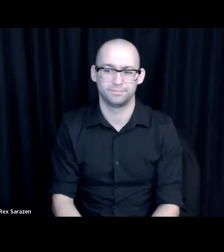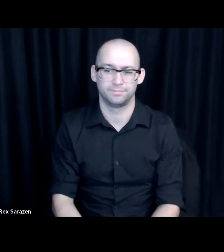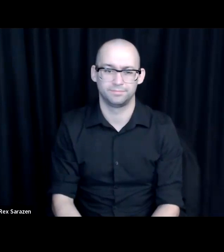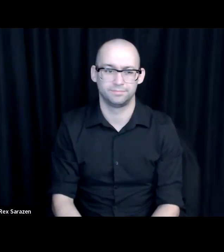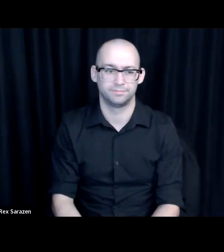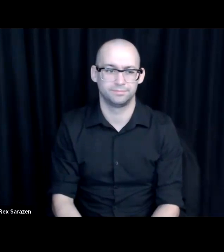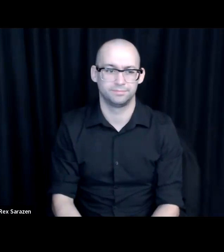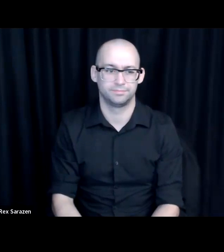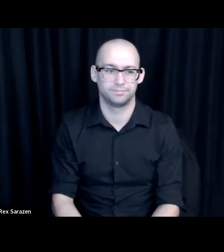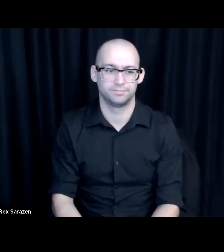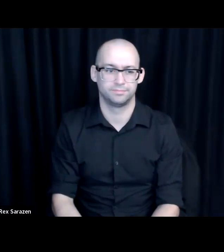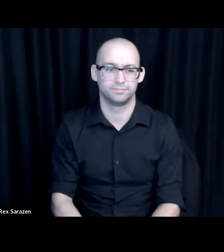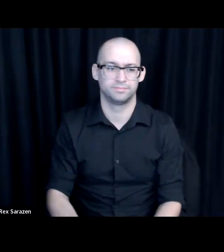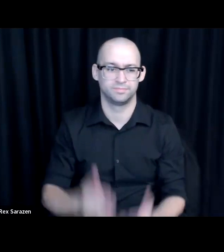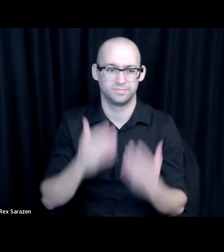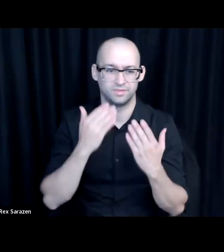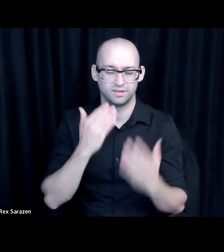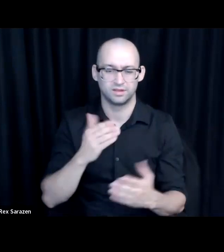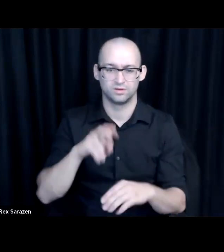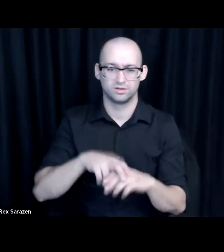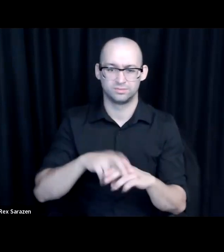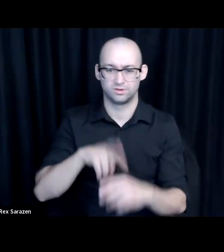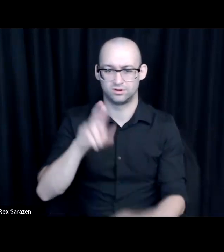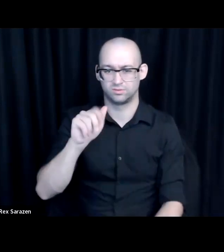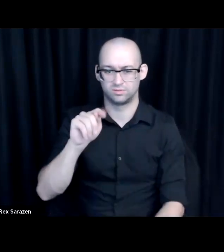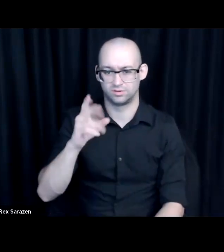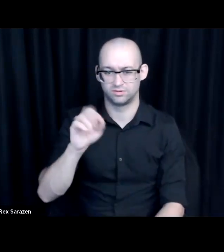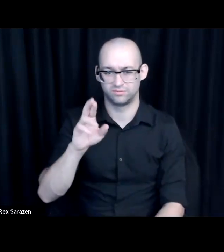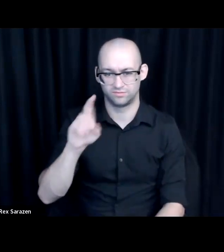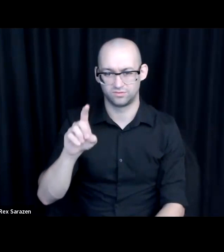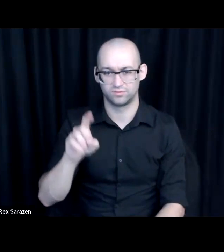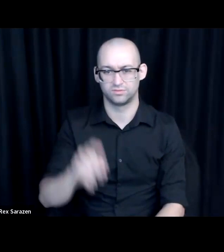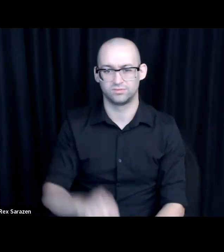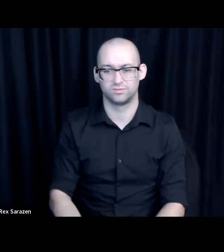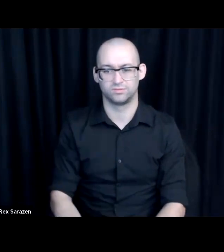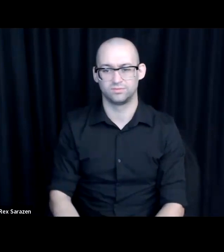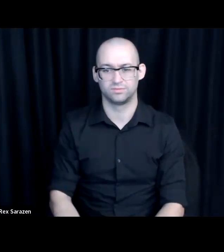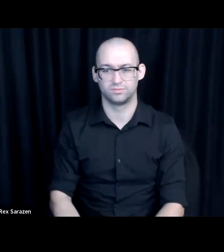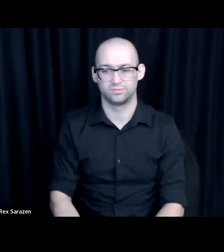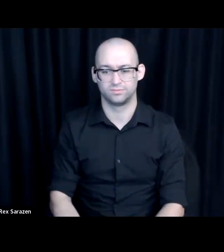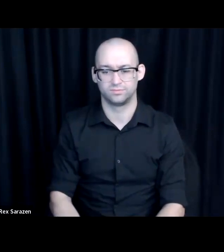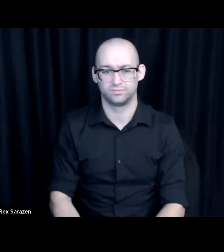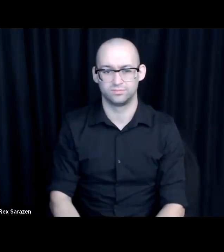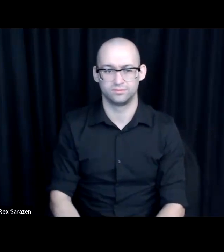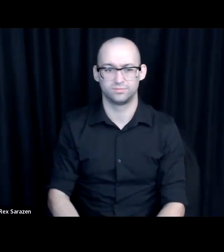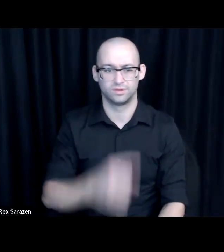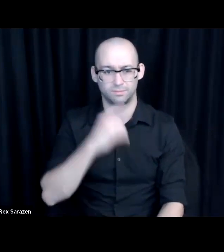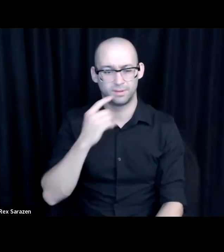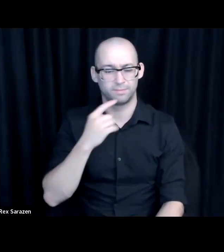Well, thank you, Chairman Ratchford. You know, both the Public Utilities Commission and the